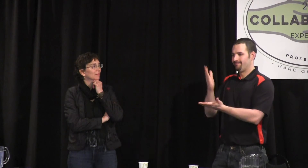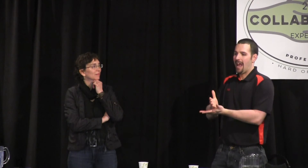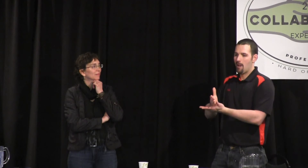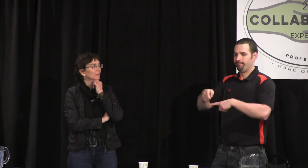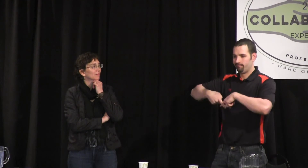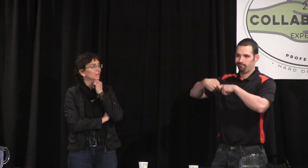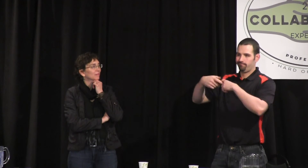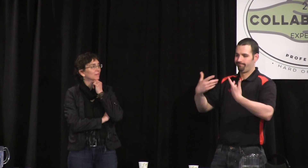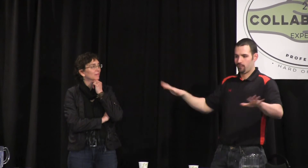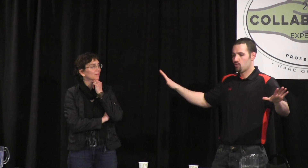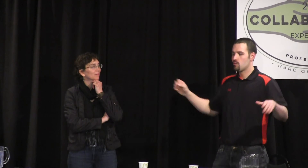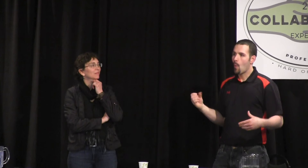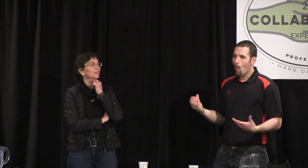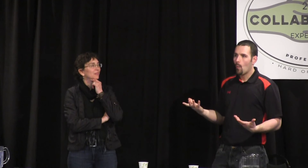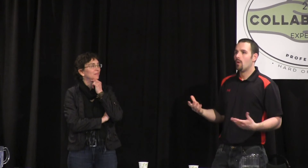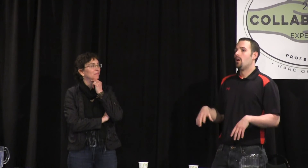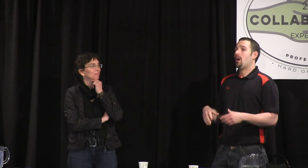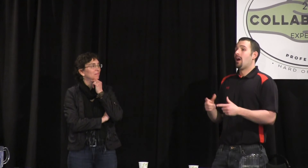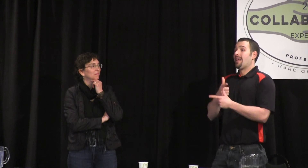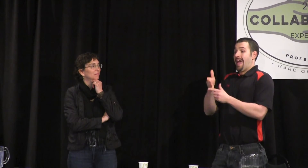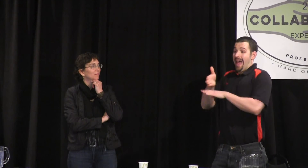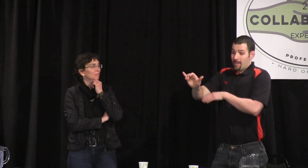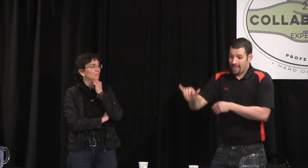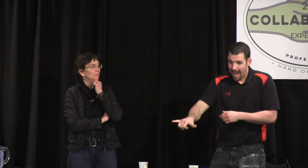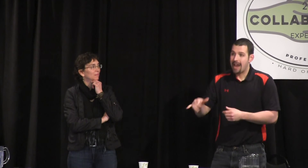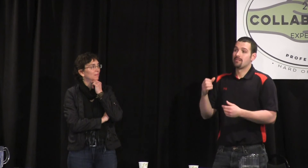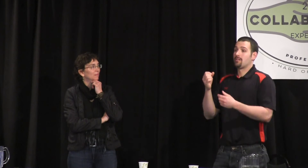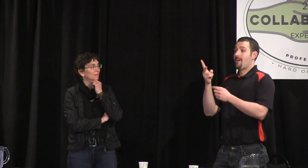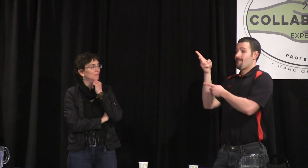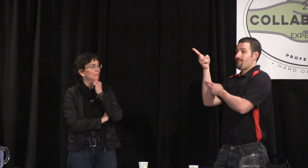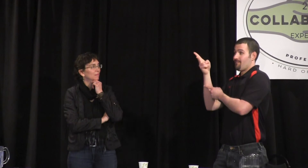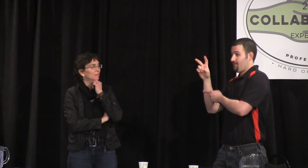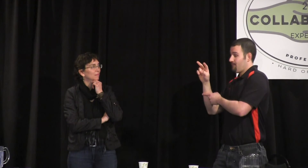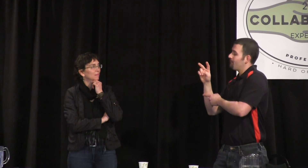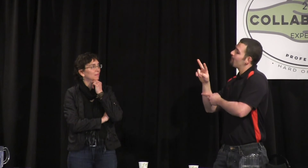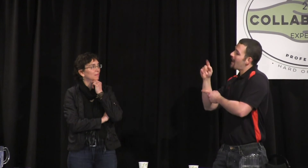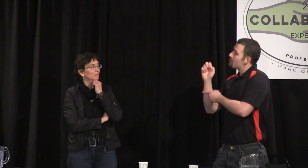Or he ended up going into a nursing home so his business wasn't anymore,